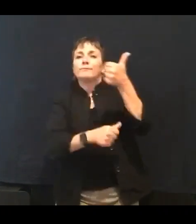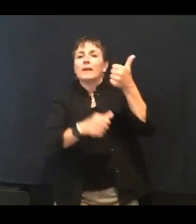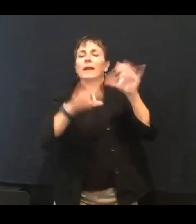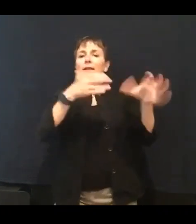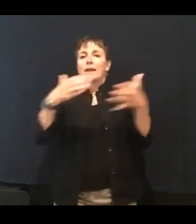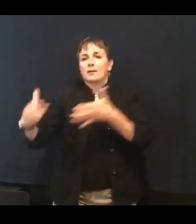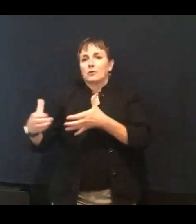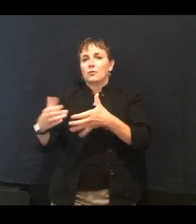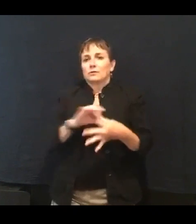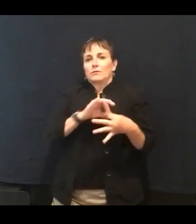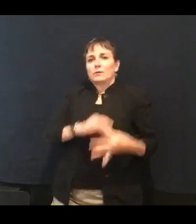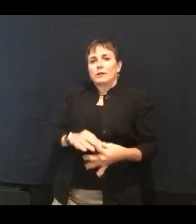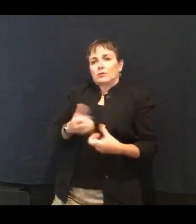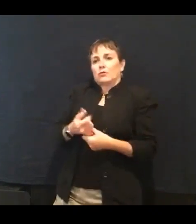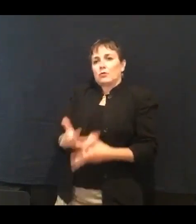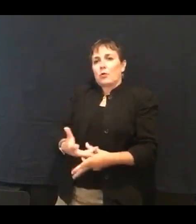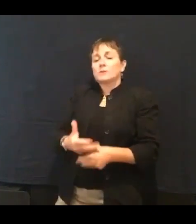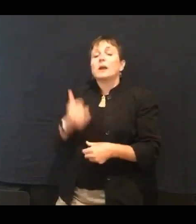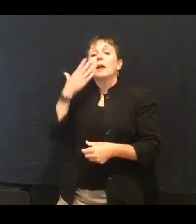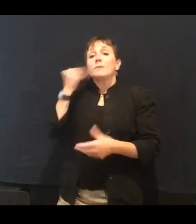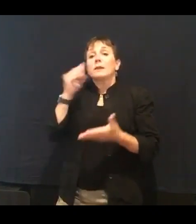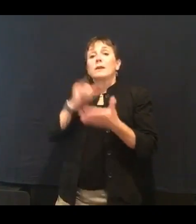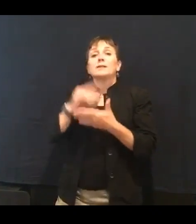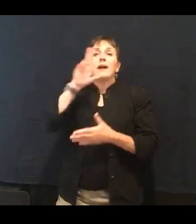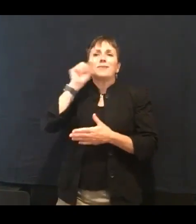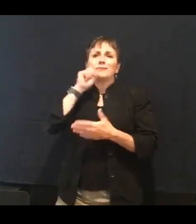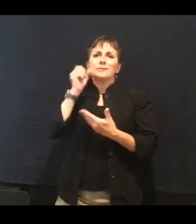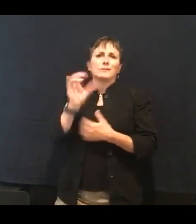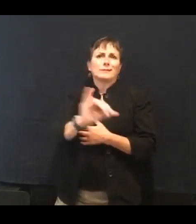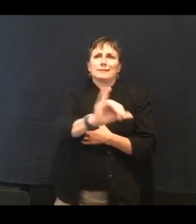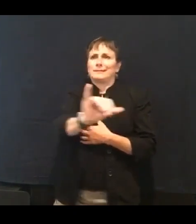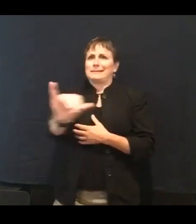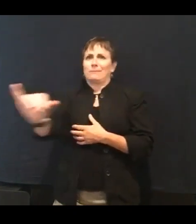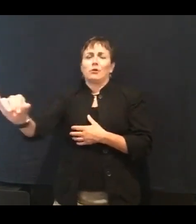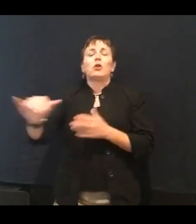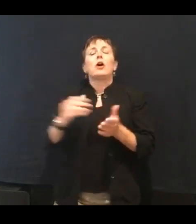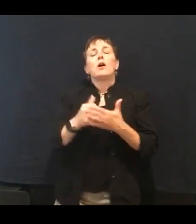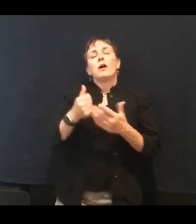Because Usher syndrome is heterogeneous, even within these subcategories the